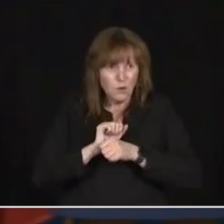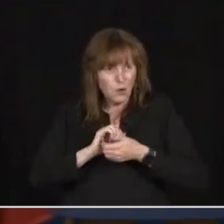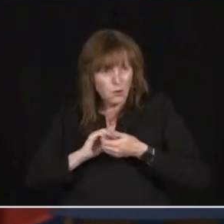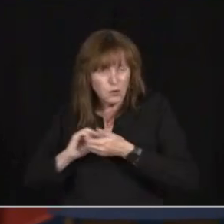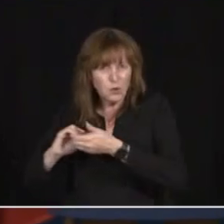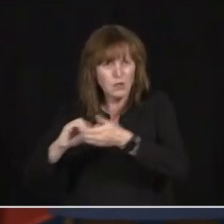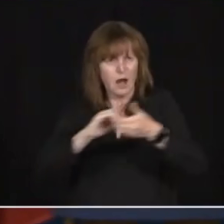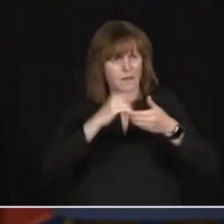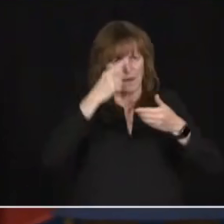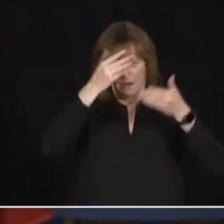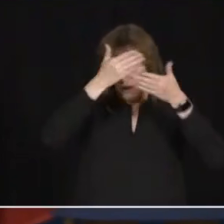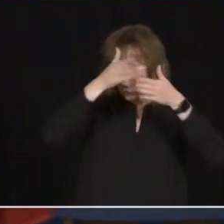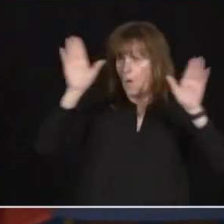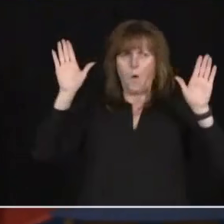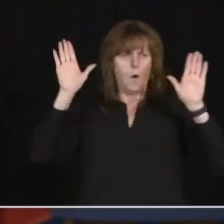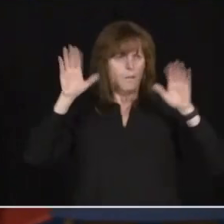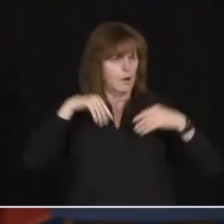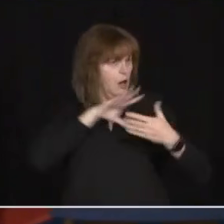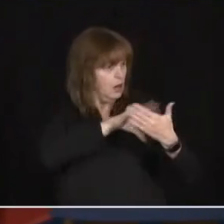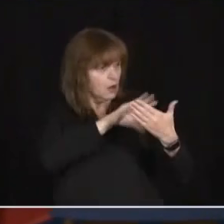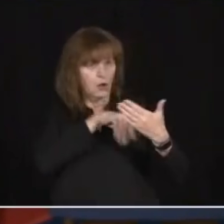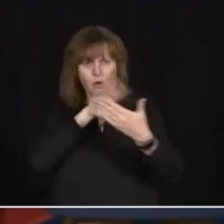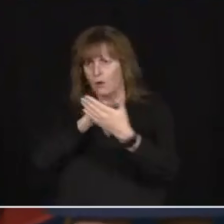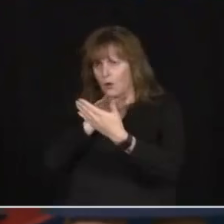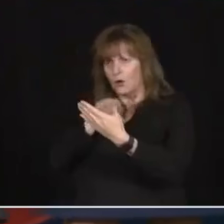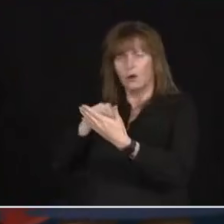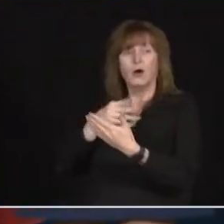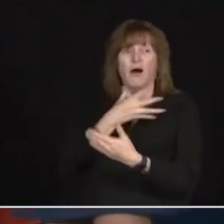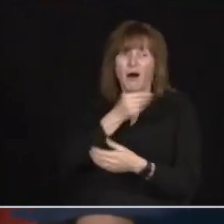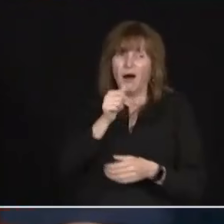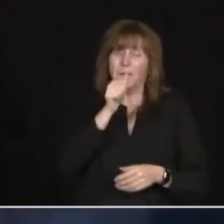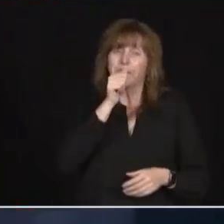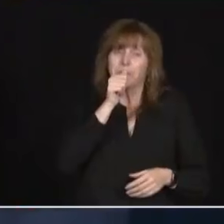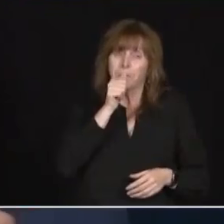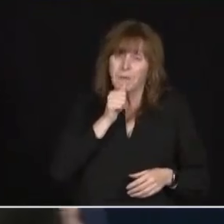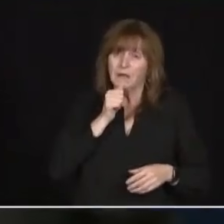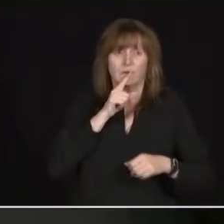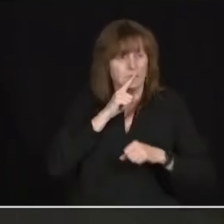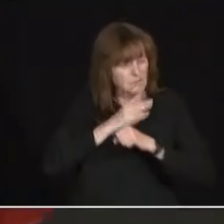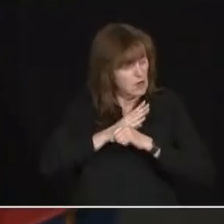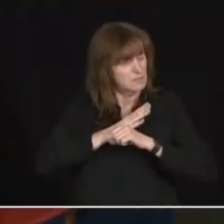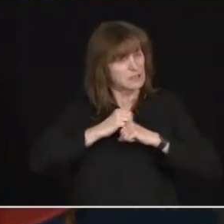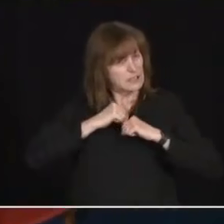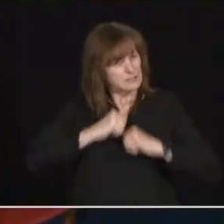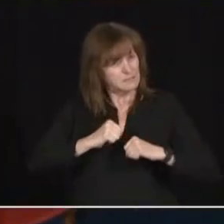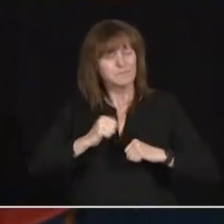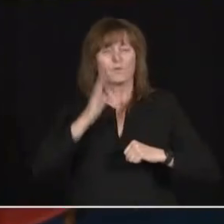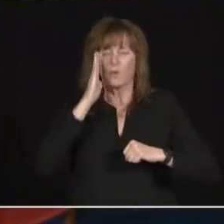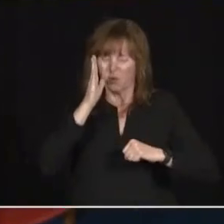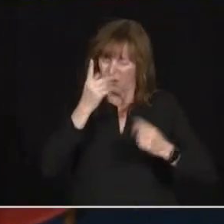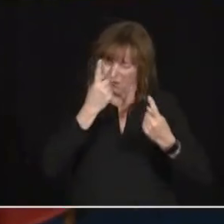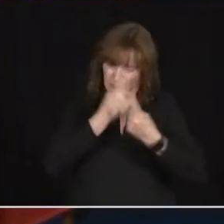By being patient and determined we will get through this together. Thank you.